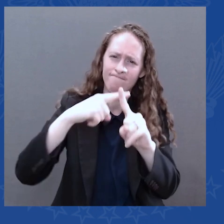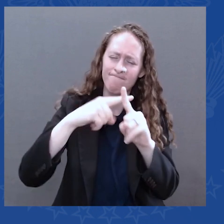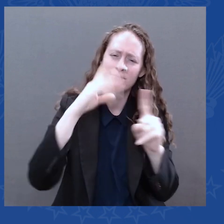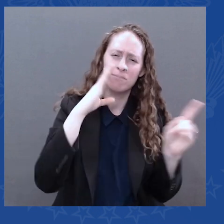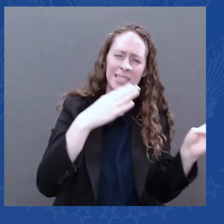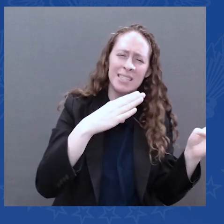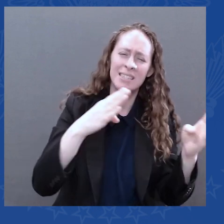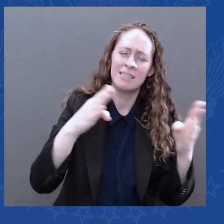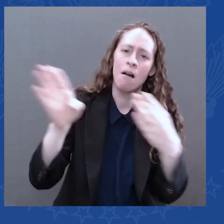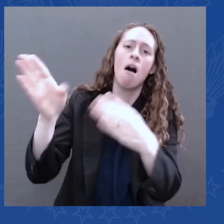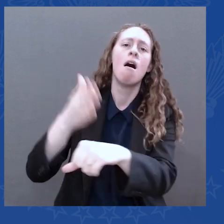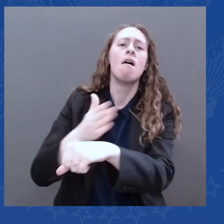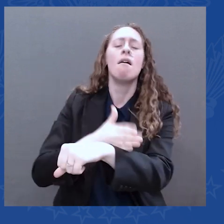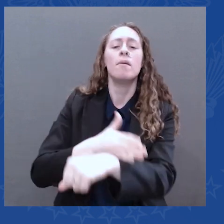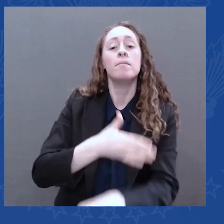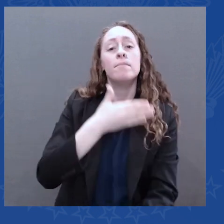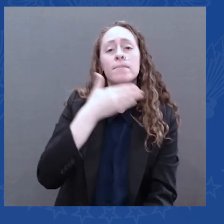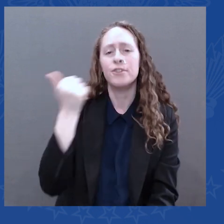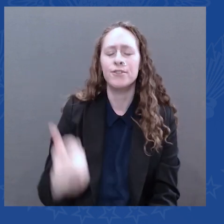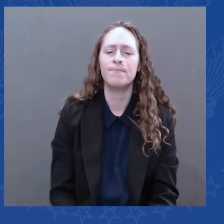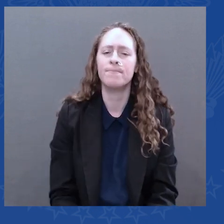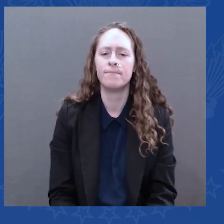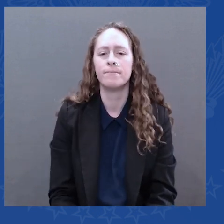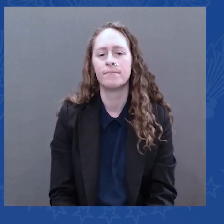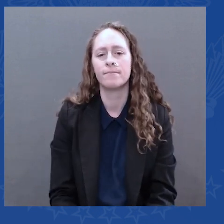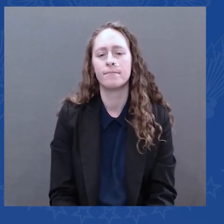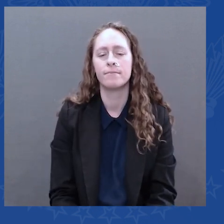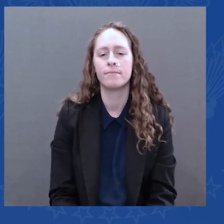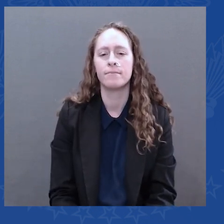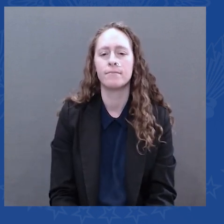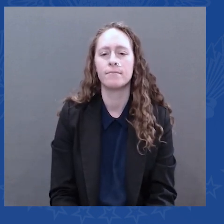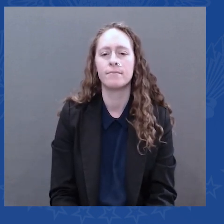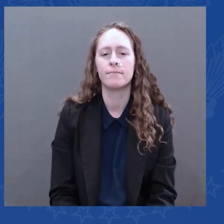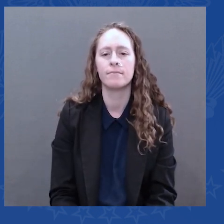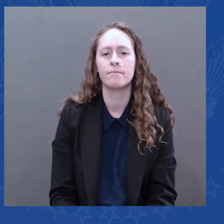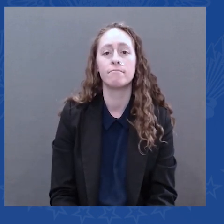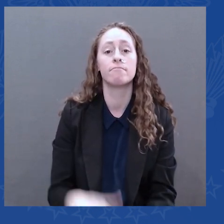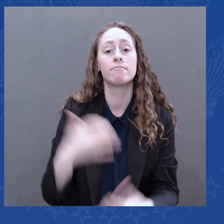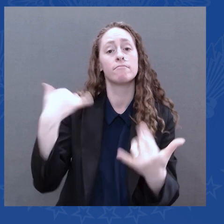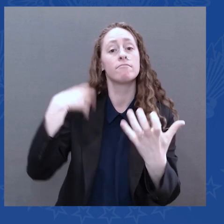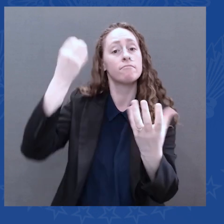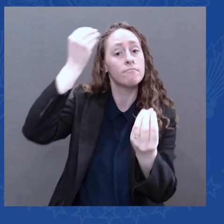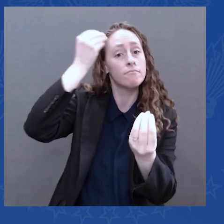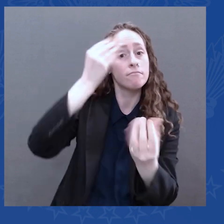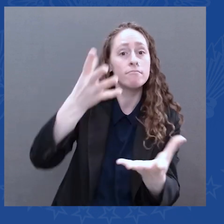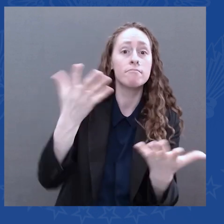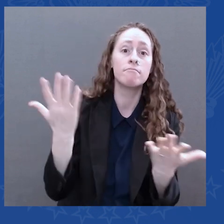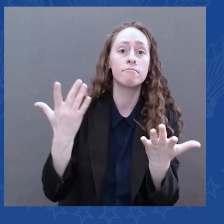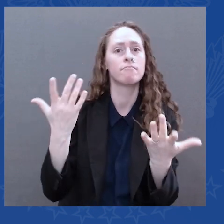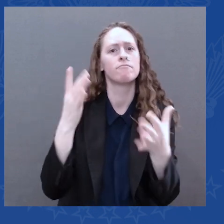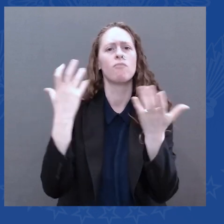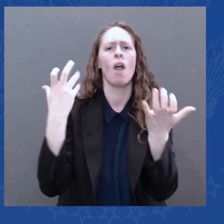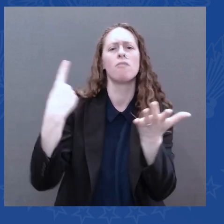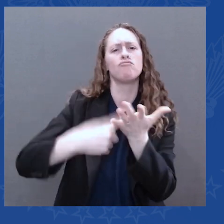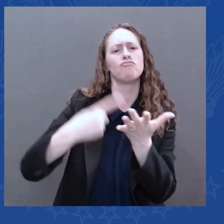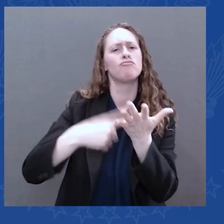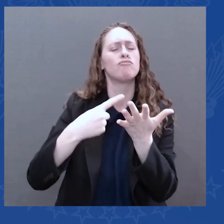another major breakthrough in transatlantic data flows. Privacy and security are key elements of my digital agenda.